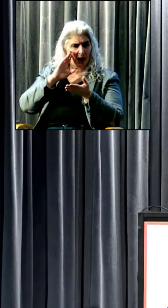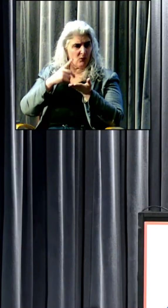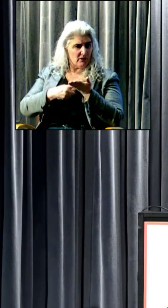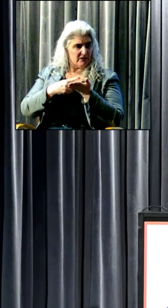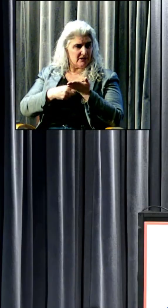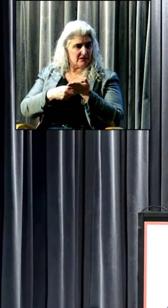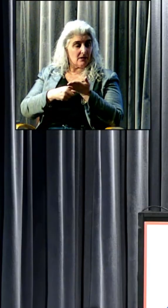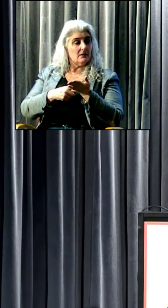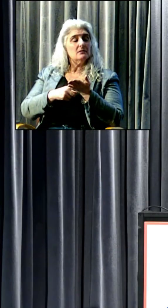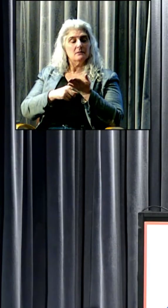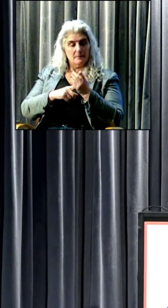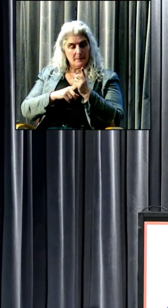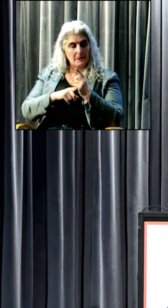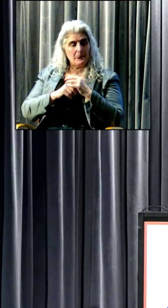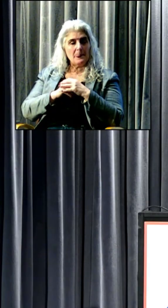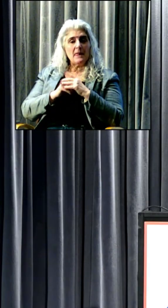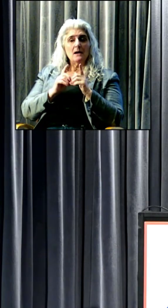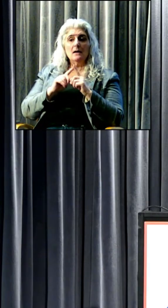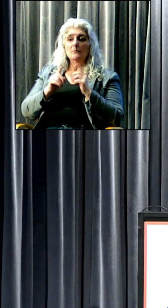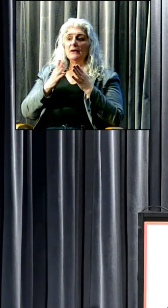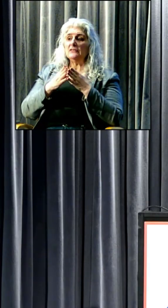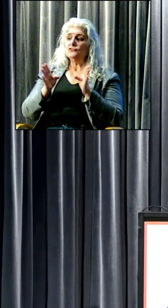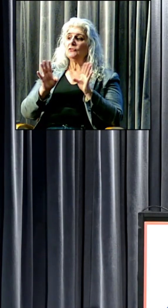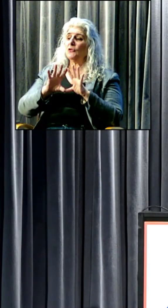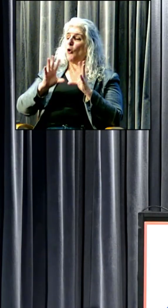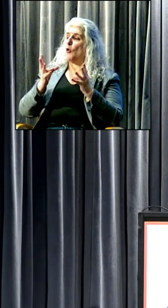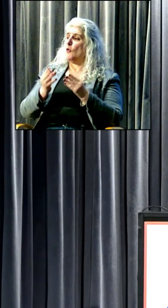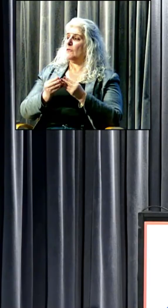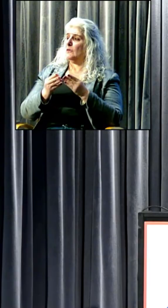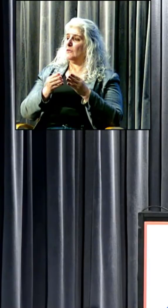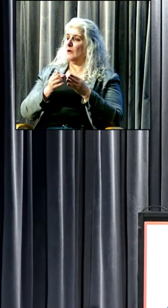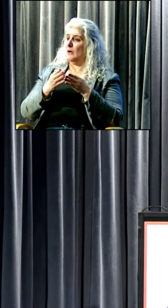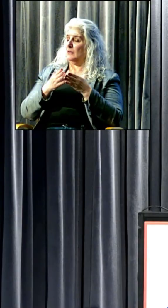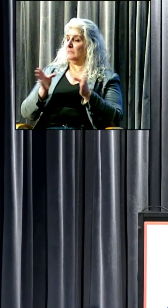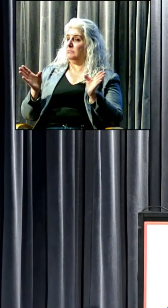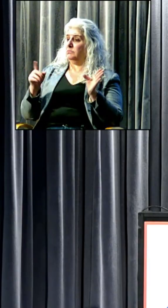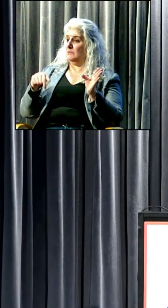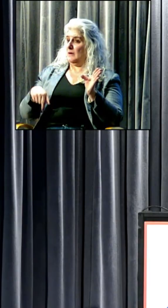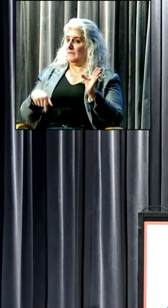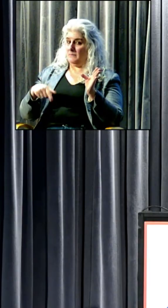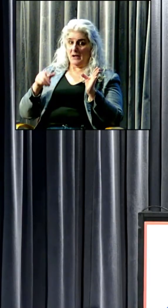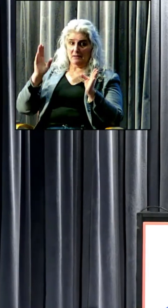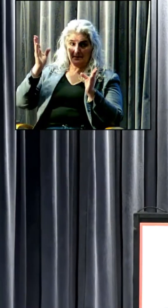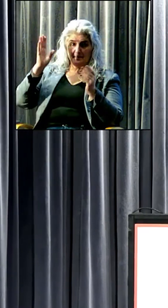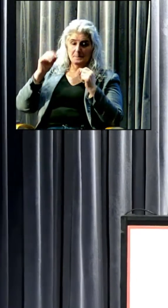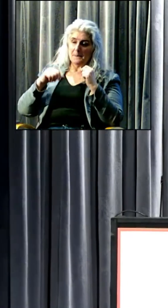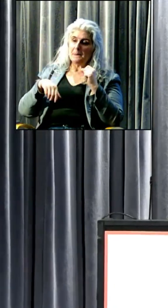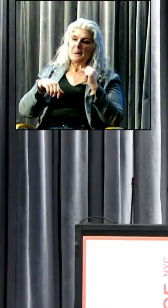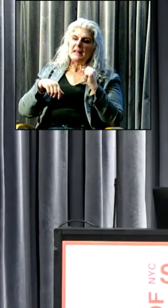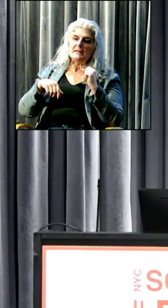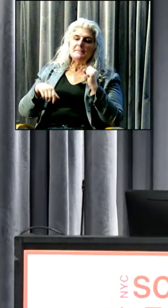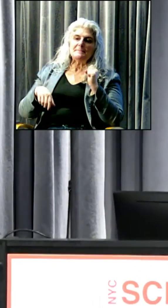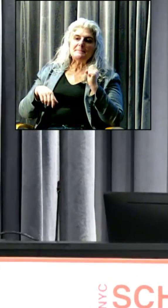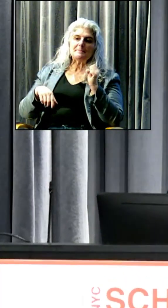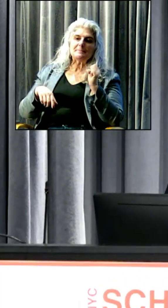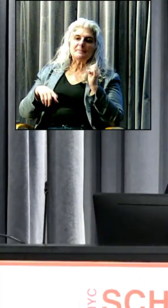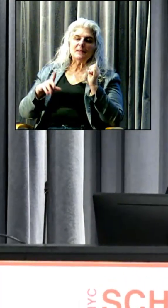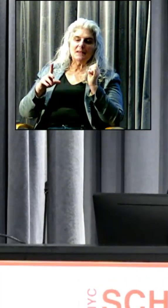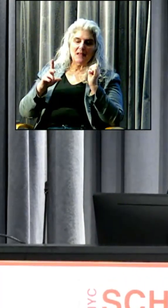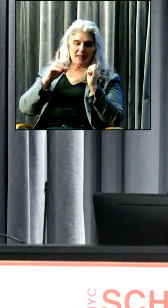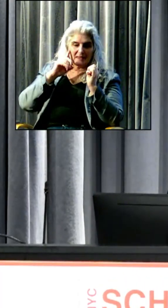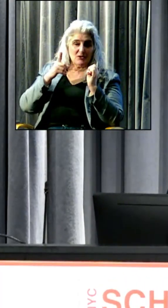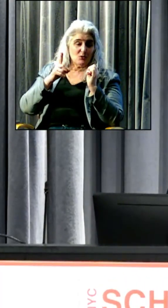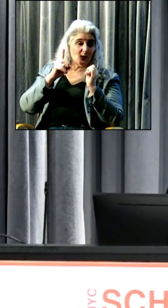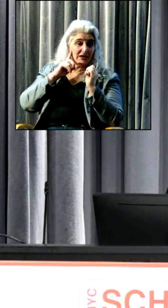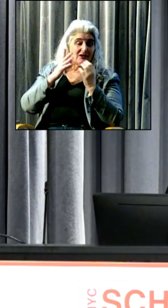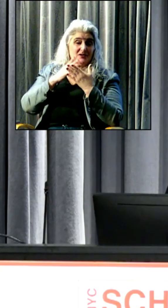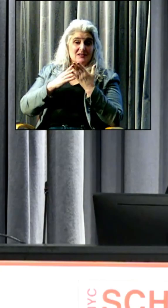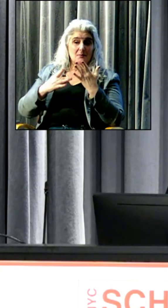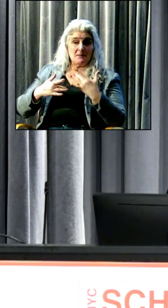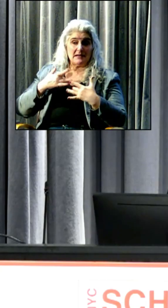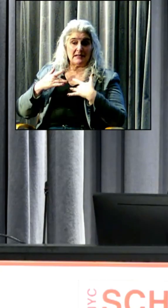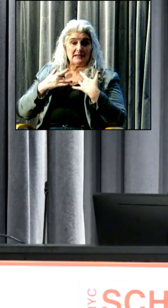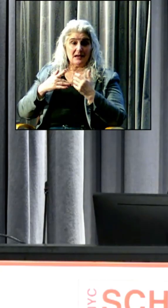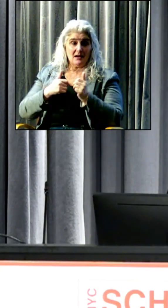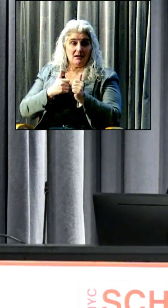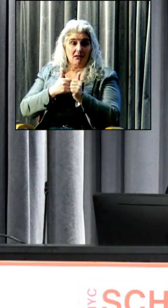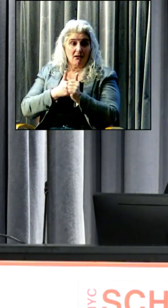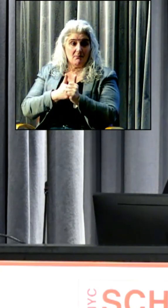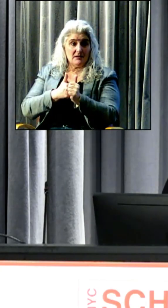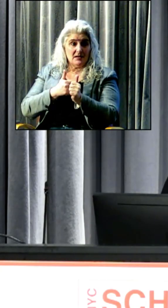little more creative about our use of these data sets and how we went about working with them.